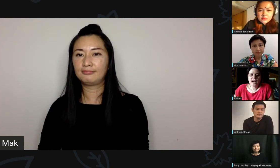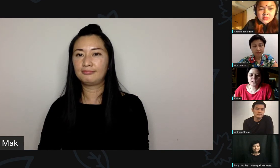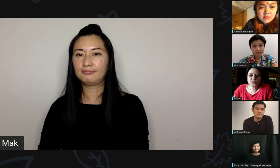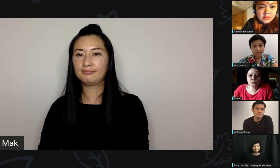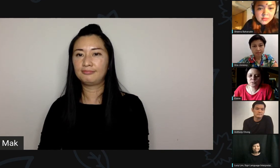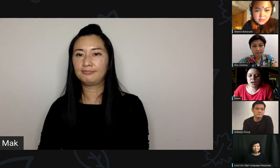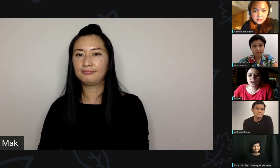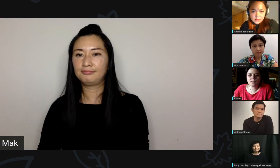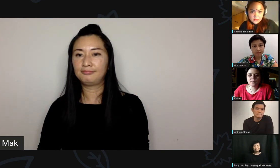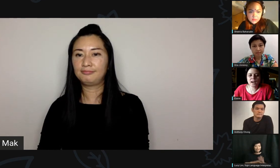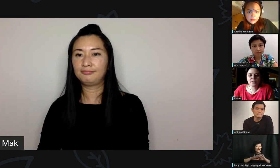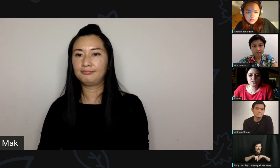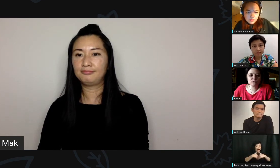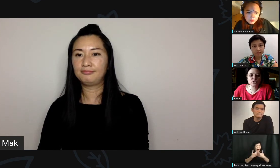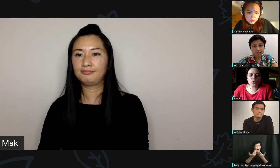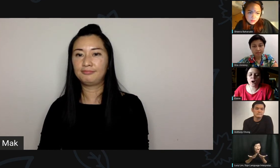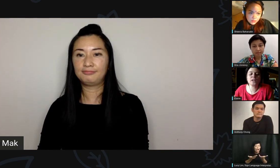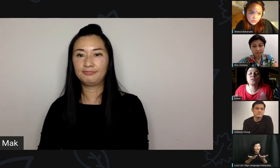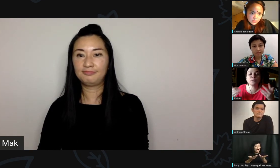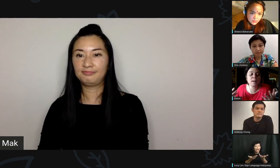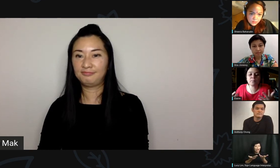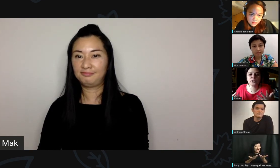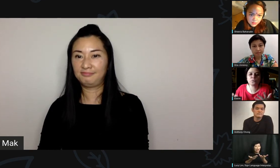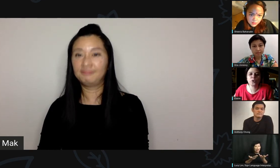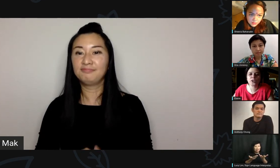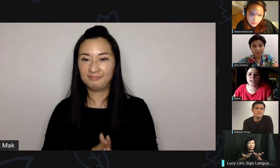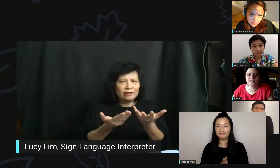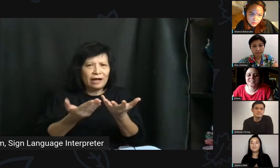How do you, how do you recalled, how do you remember your work?